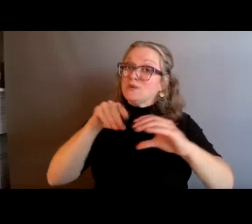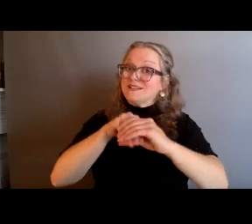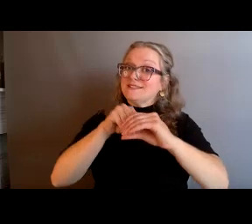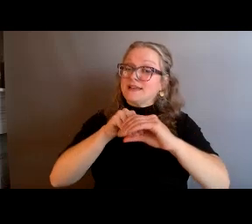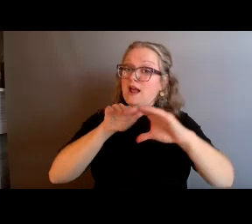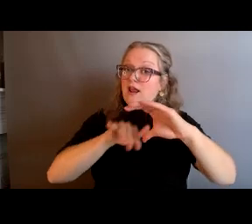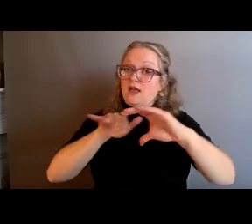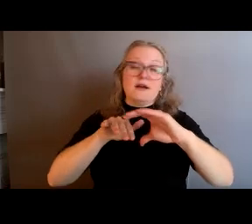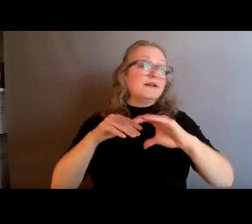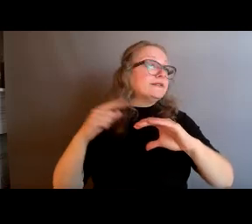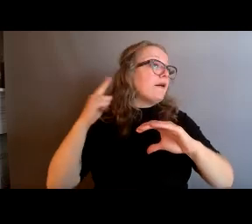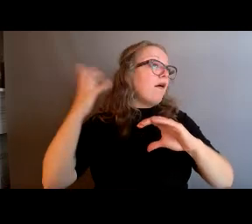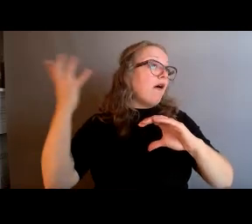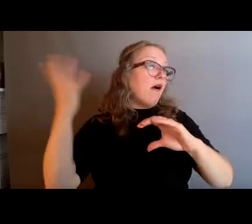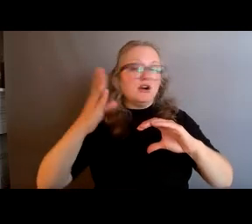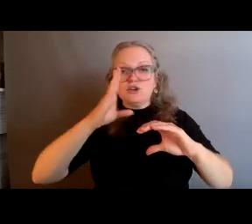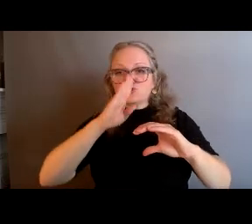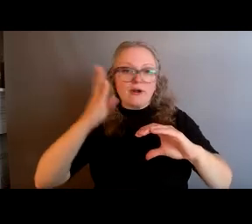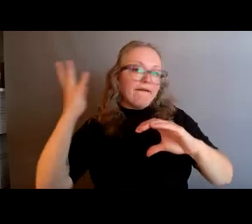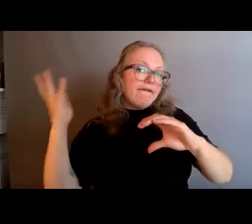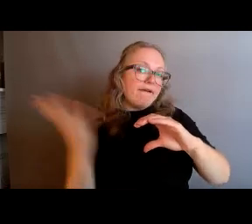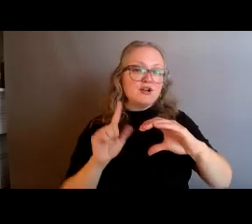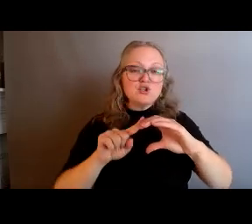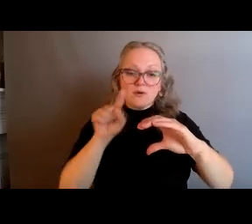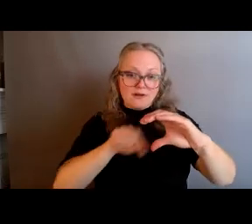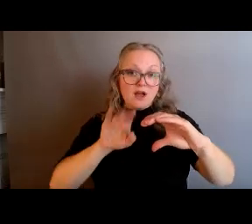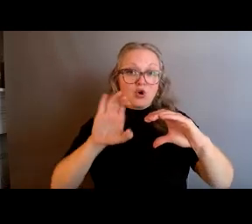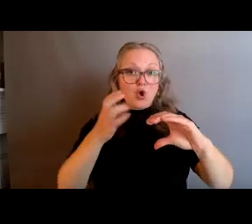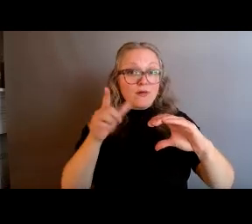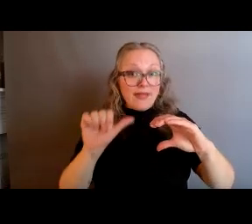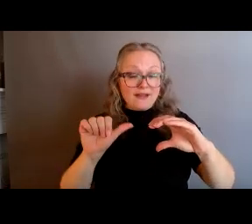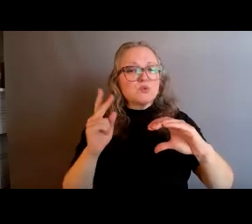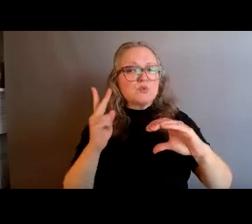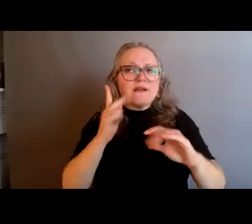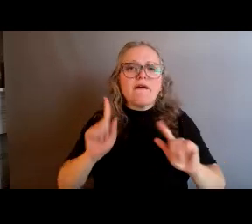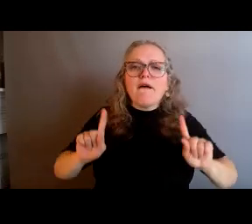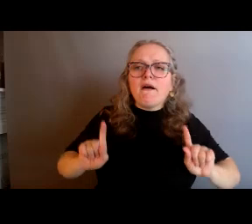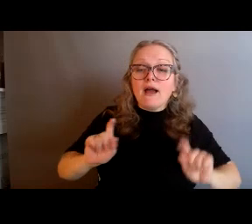So. We're going to see basically, if air conduction